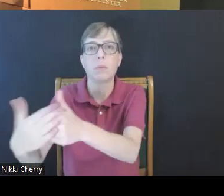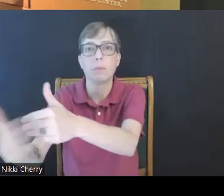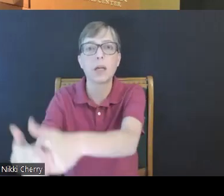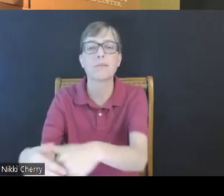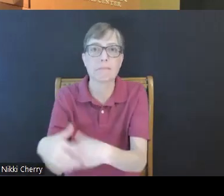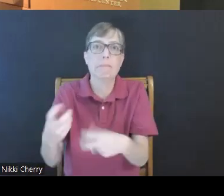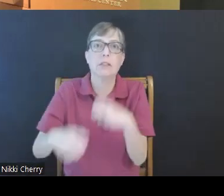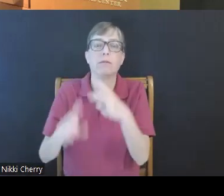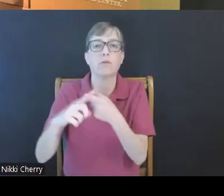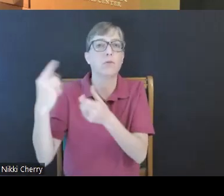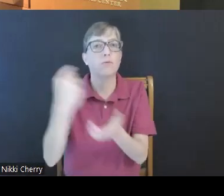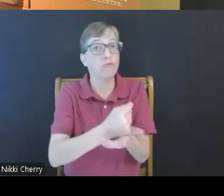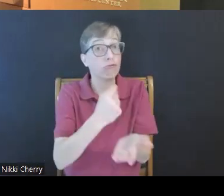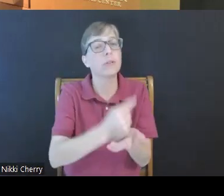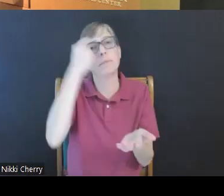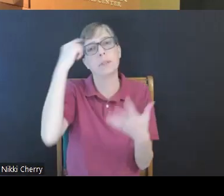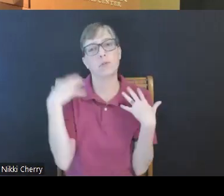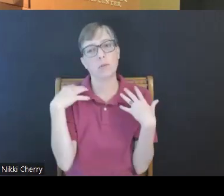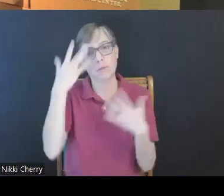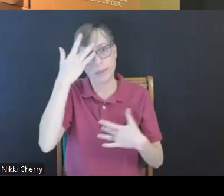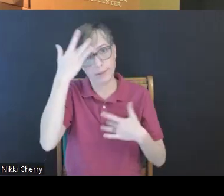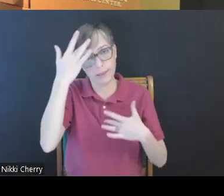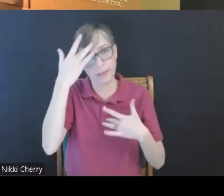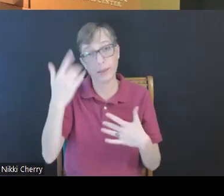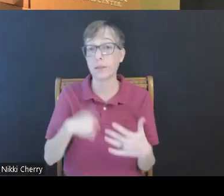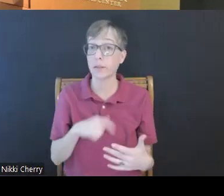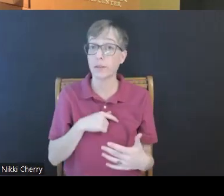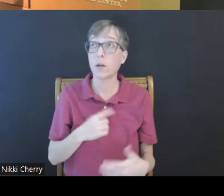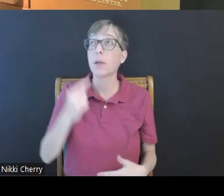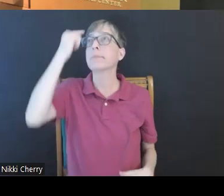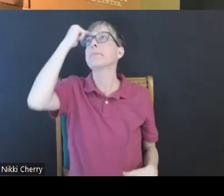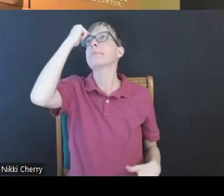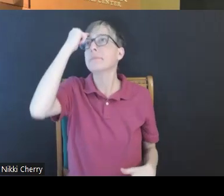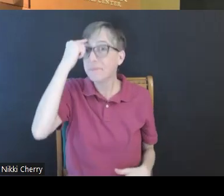illness it's kind of overwhelming so we said what if we gave them somebody on their team